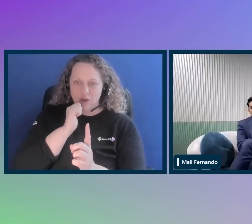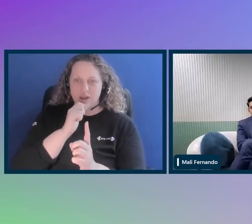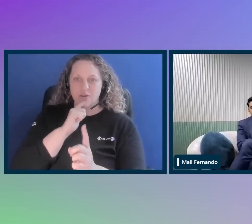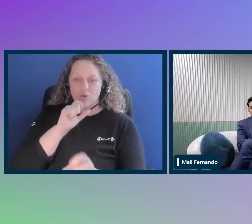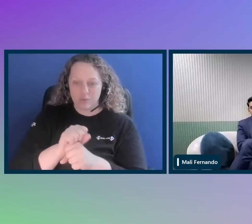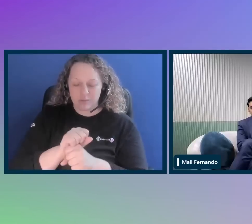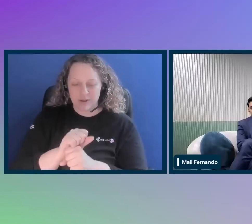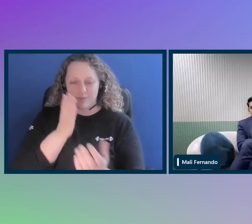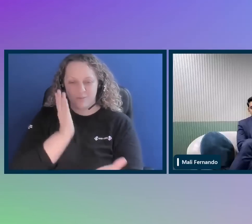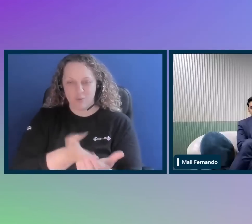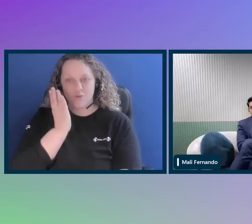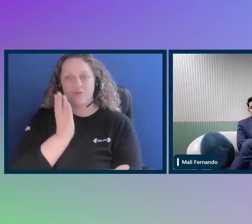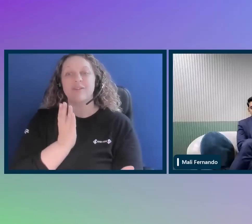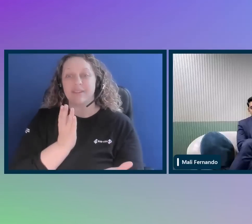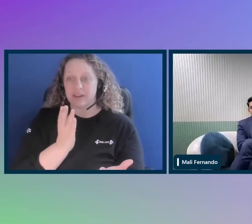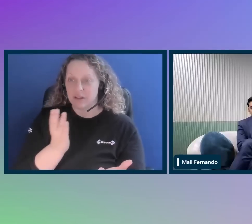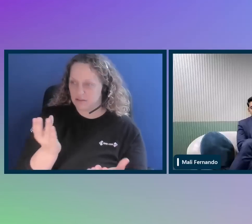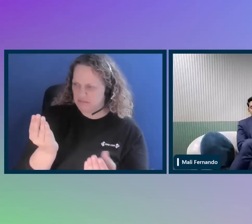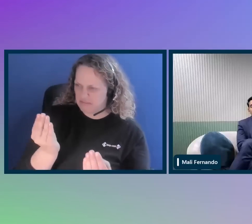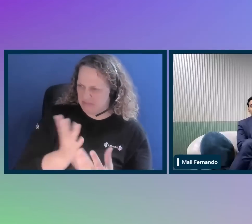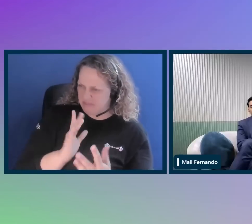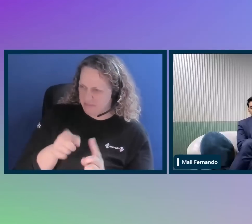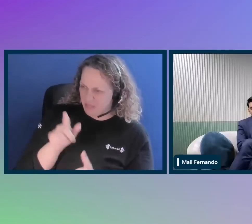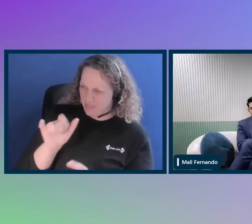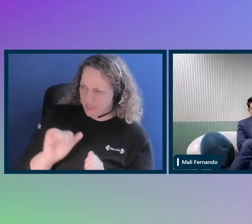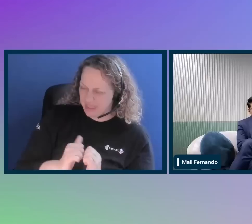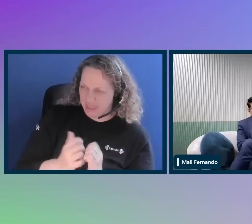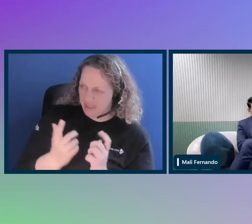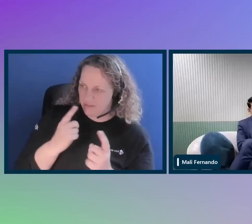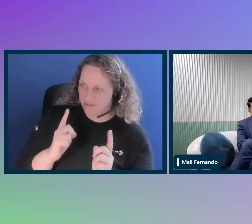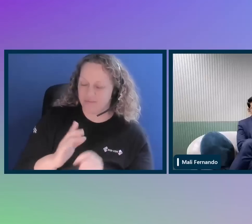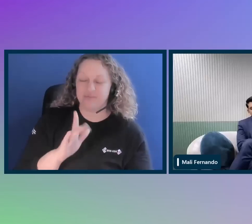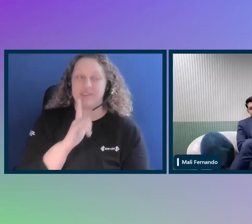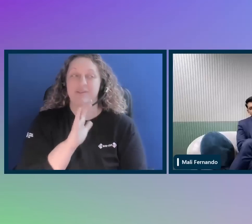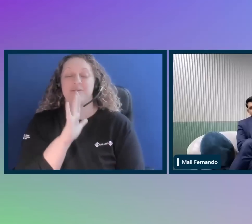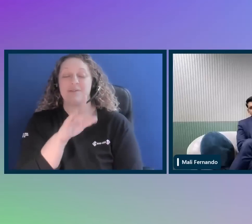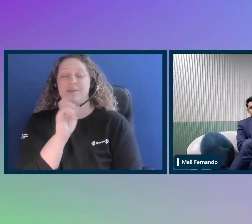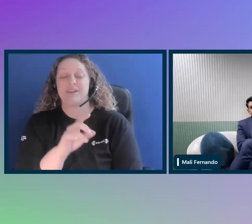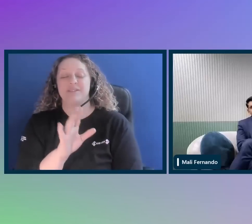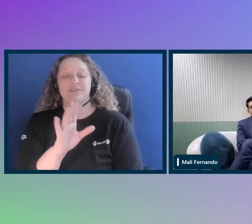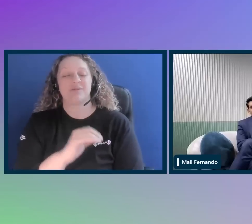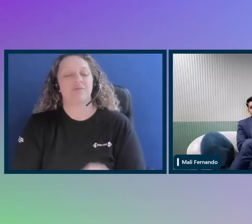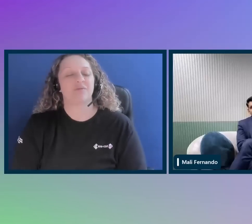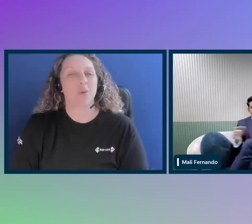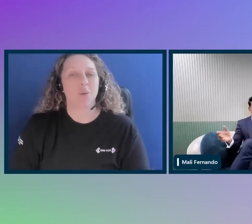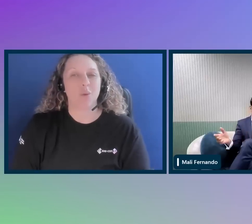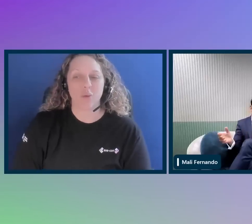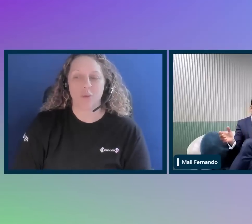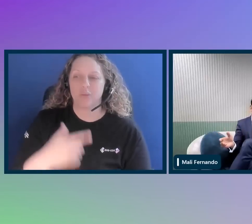Can you tell us a little bit about that? That's a very good question, Preety. So firstly, we start with a very clear,